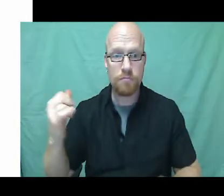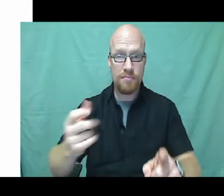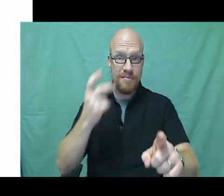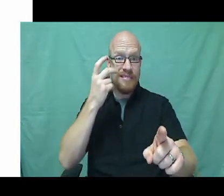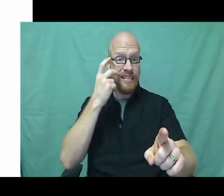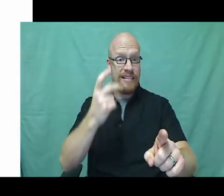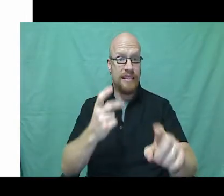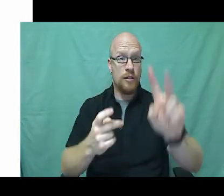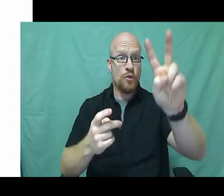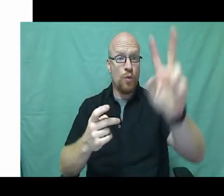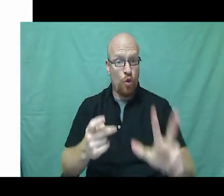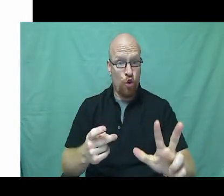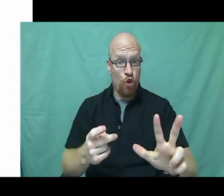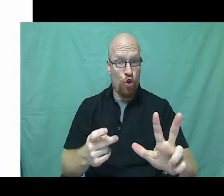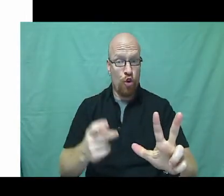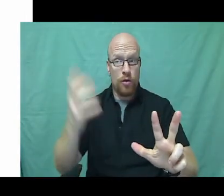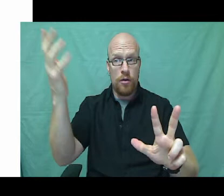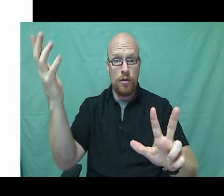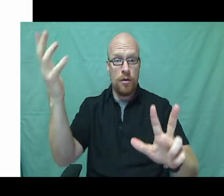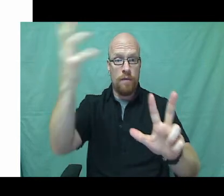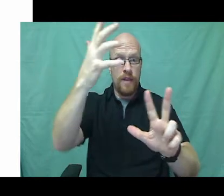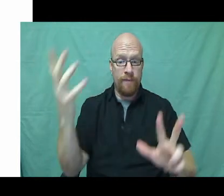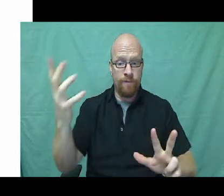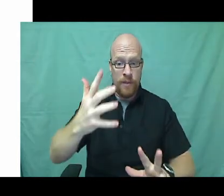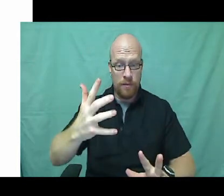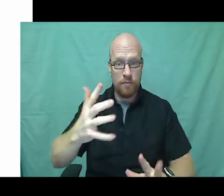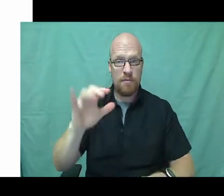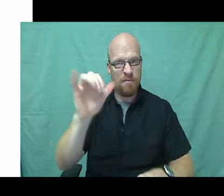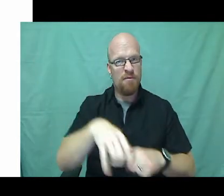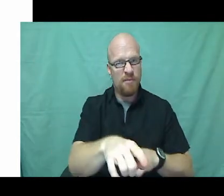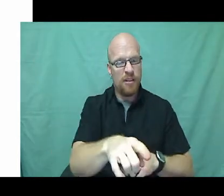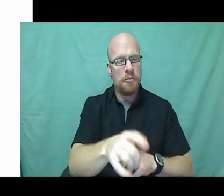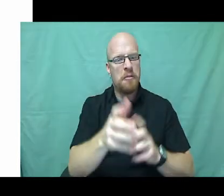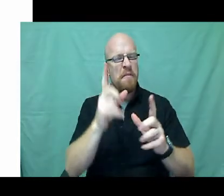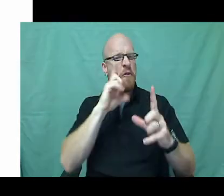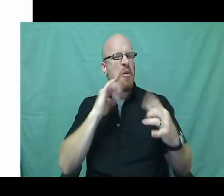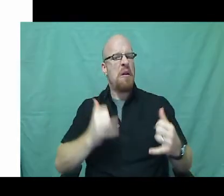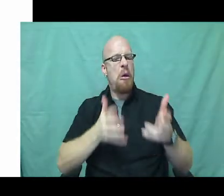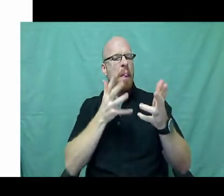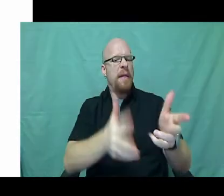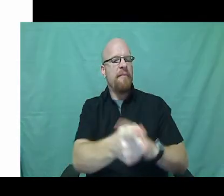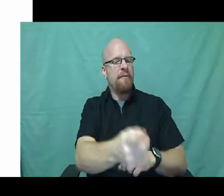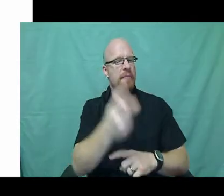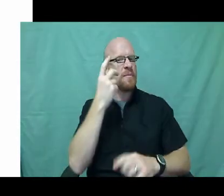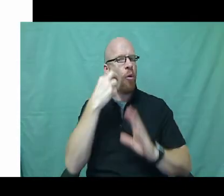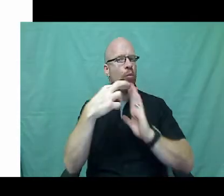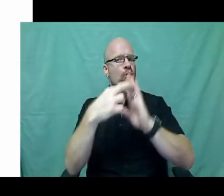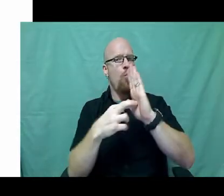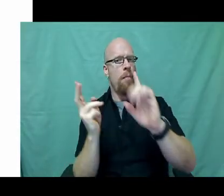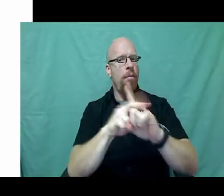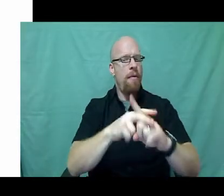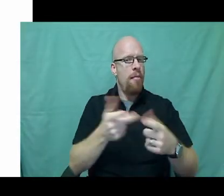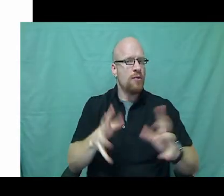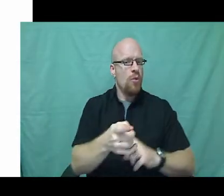Now let me see, we have two-thirds, now we move the fifth power inside the parentheses, two to the fifth over three to the fifth.